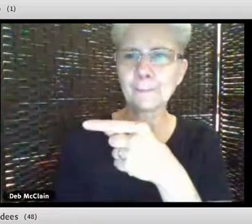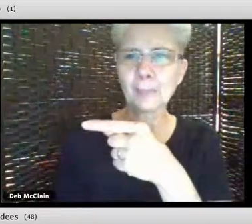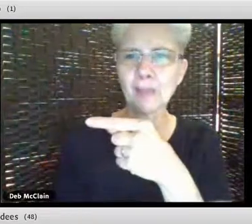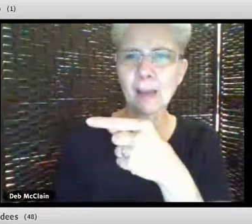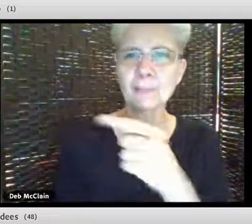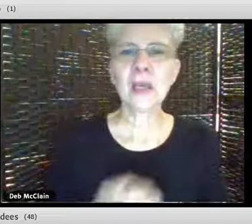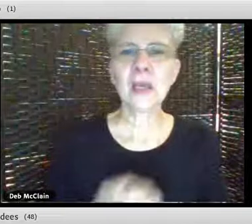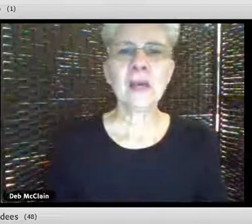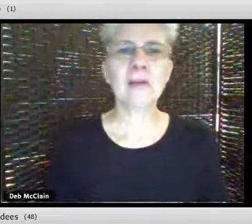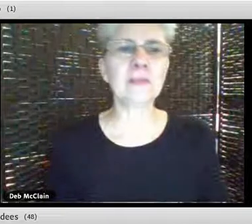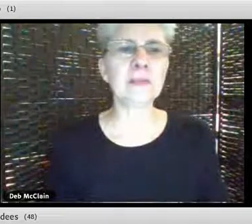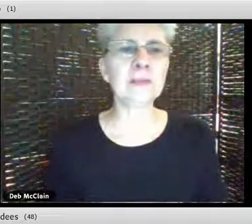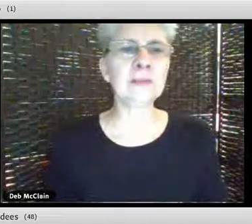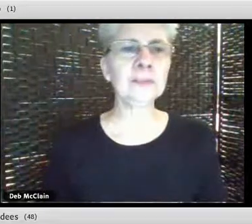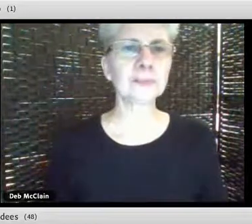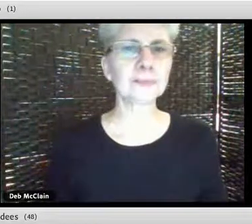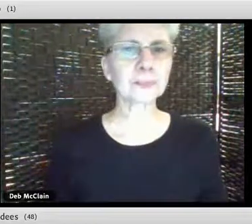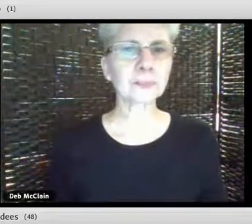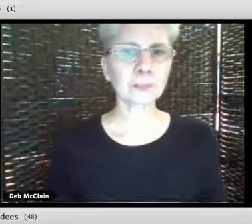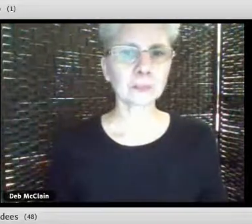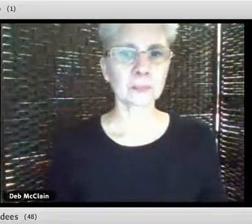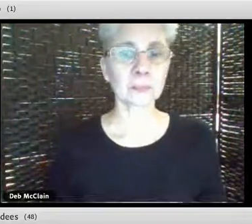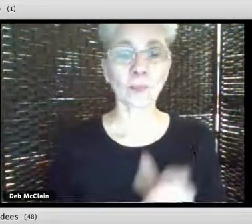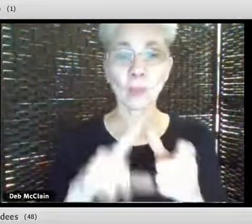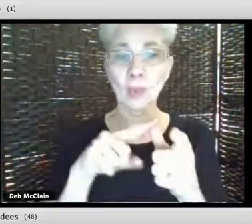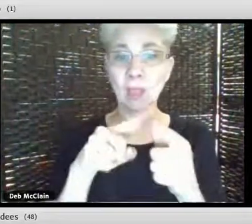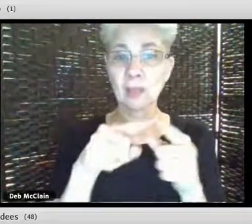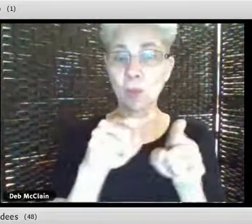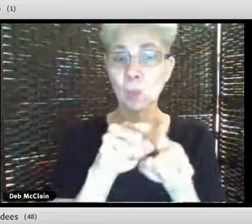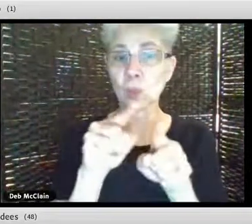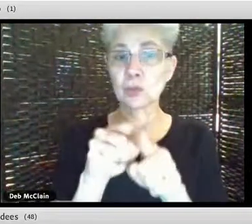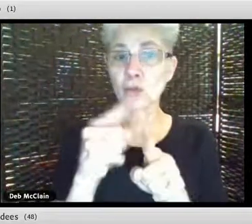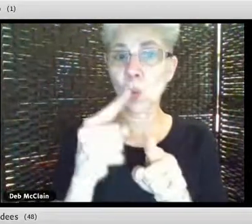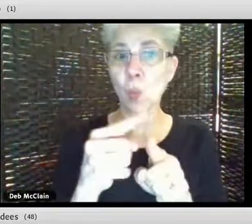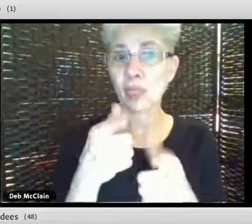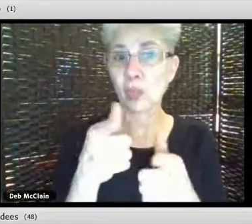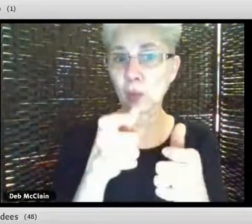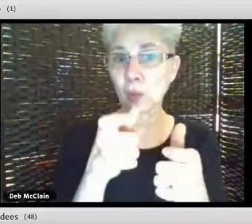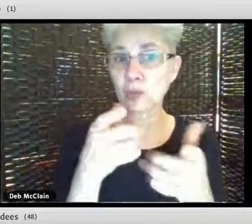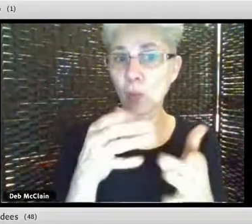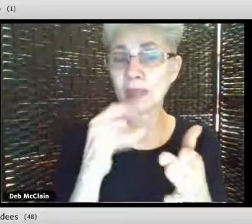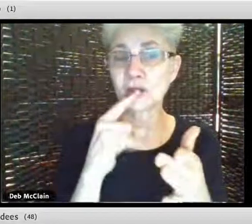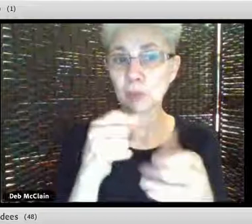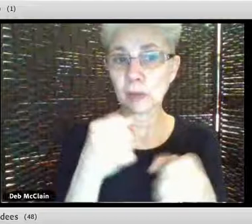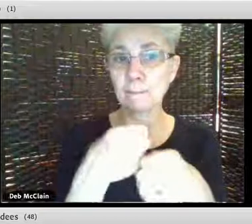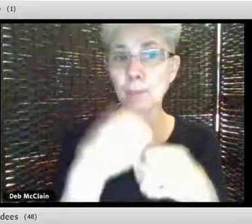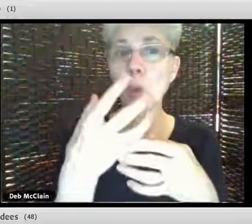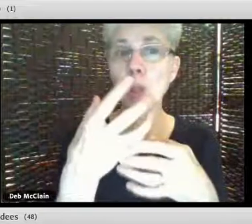I'm just going to point to that for you in just a second, and then also, one of the quickest ways